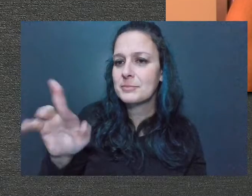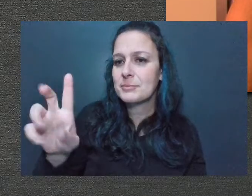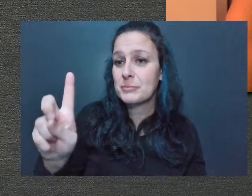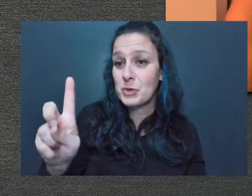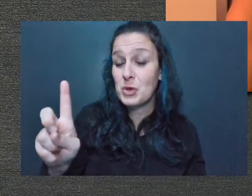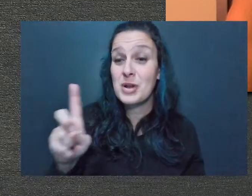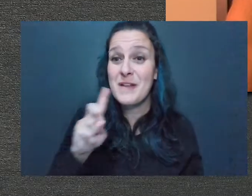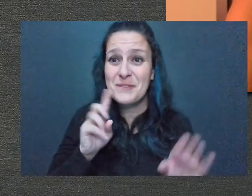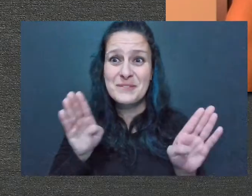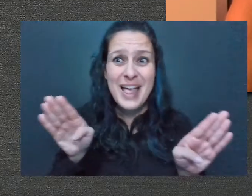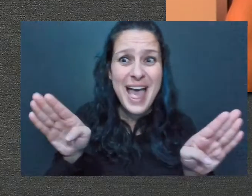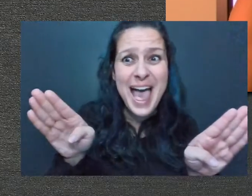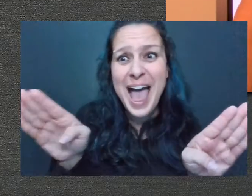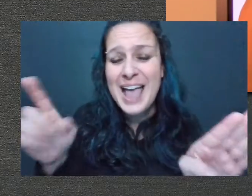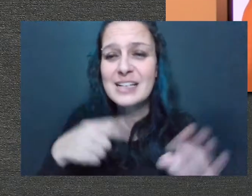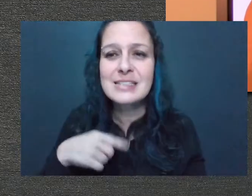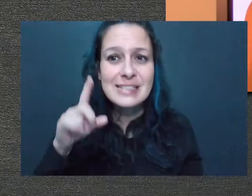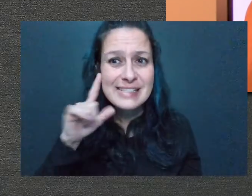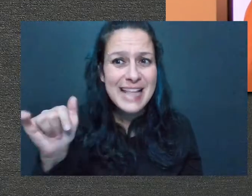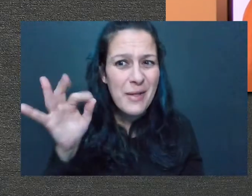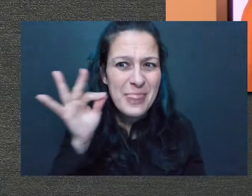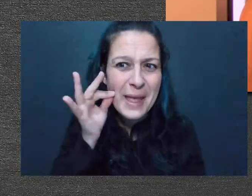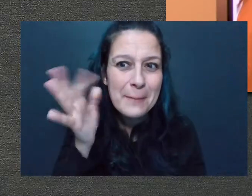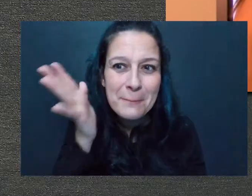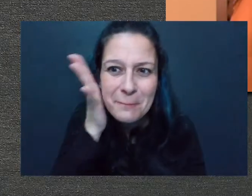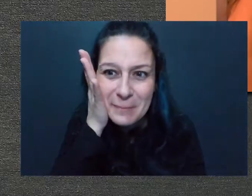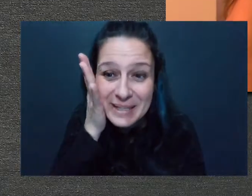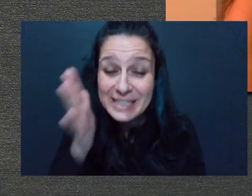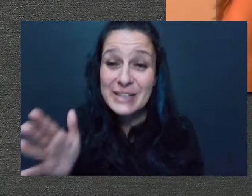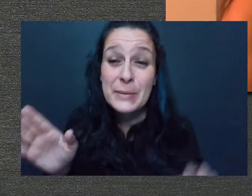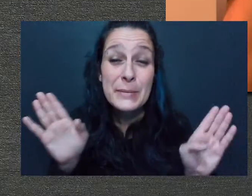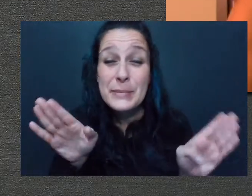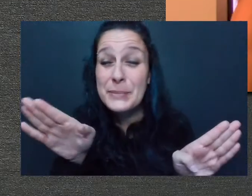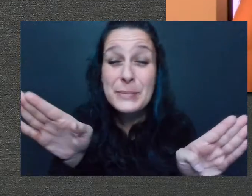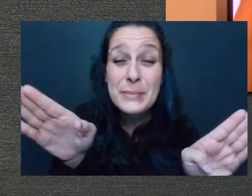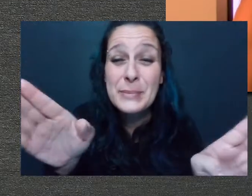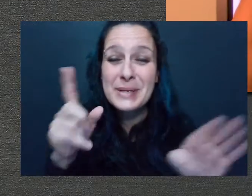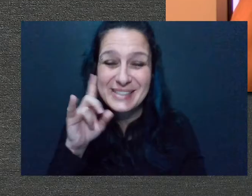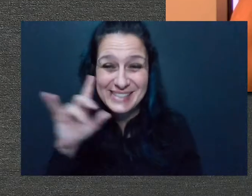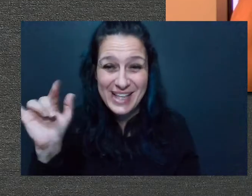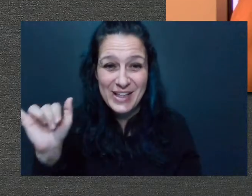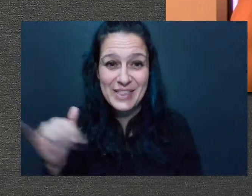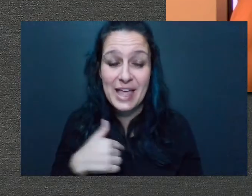They sound like bumblebees a little bit. Look at the color.